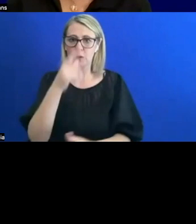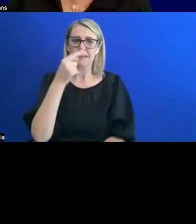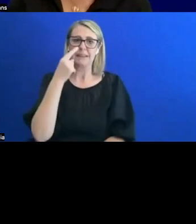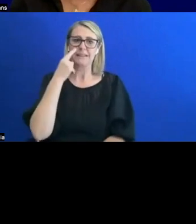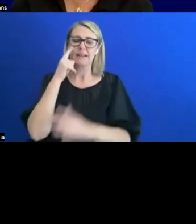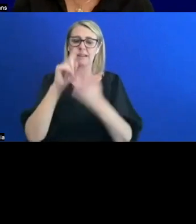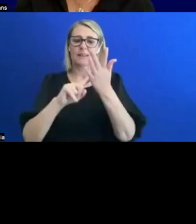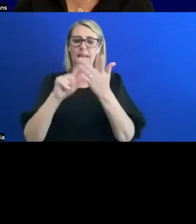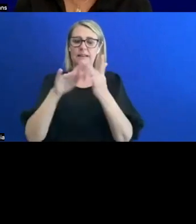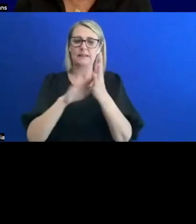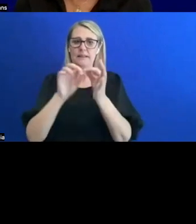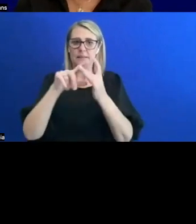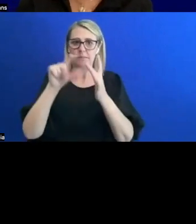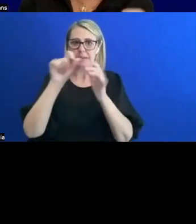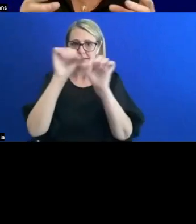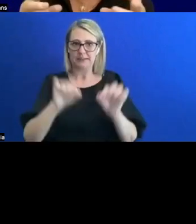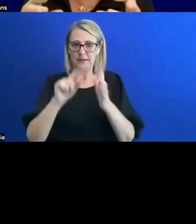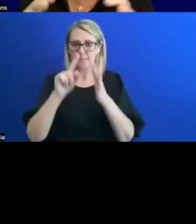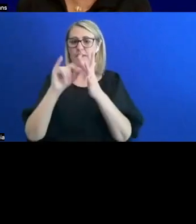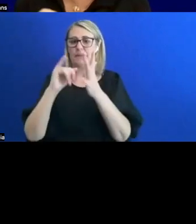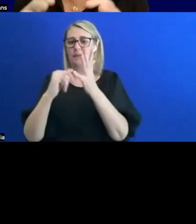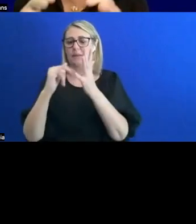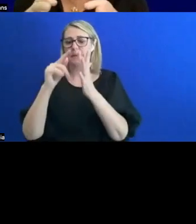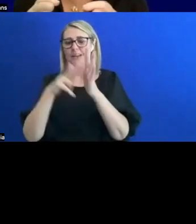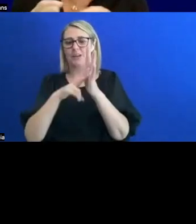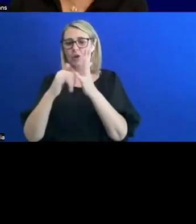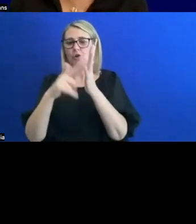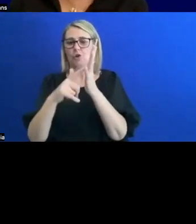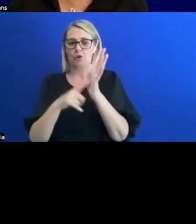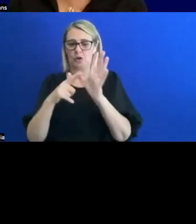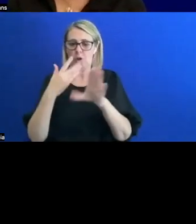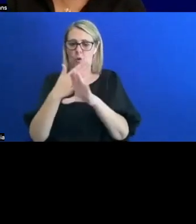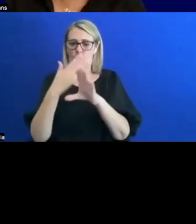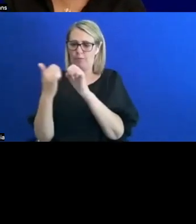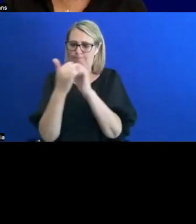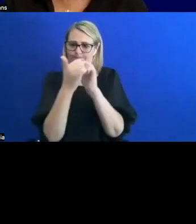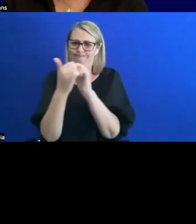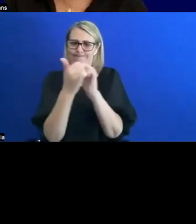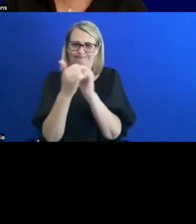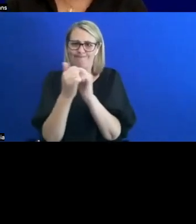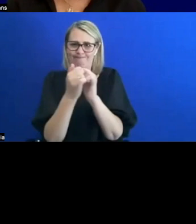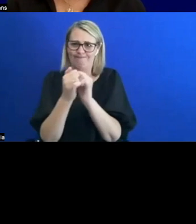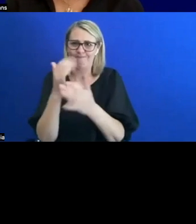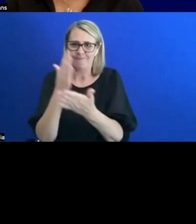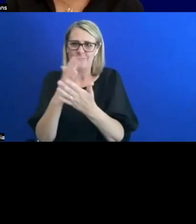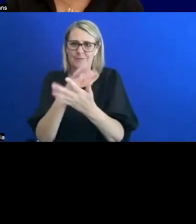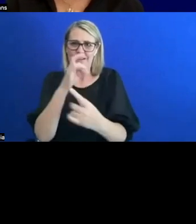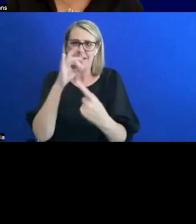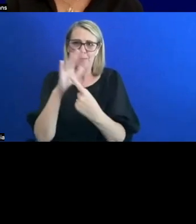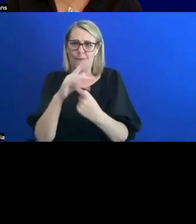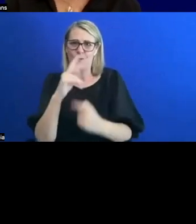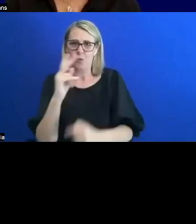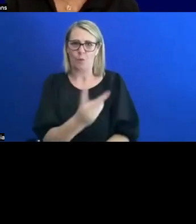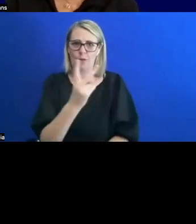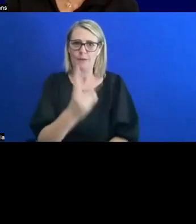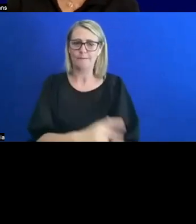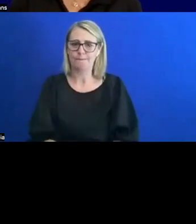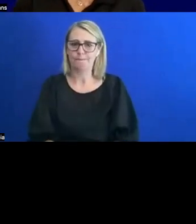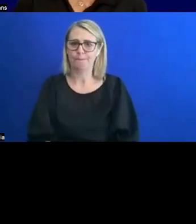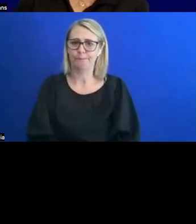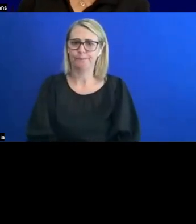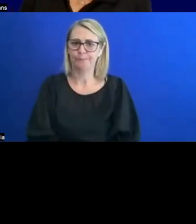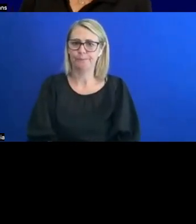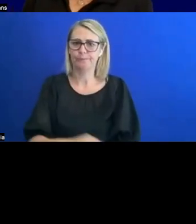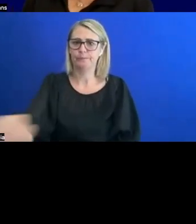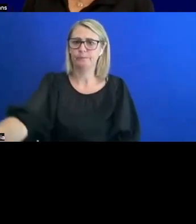the insula work very tightly together and very important both mechanisms. So we will